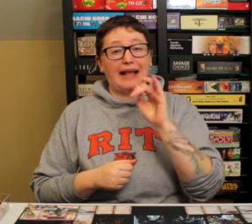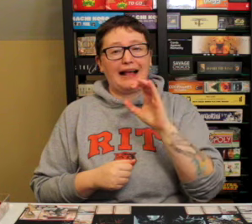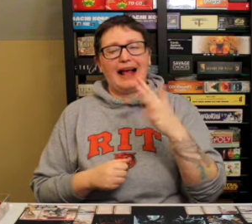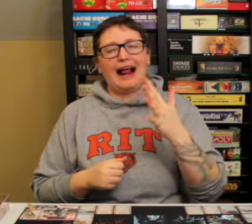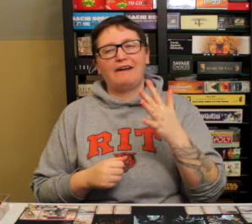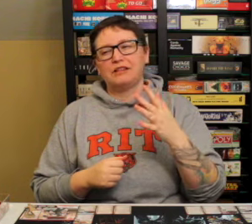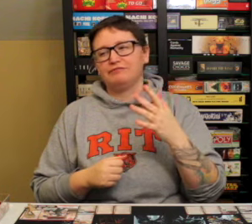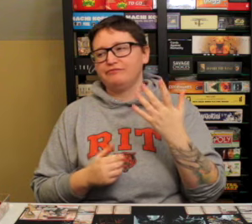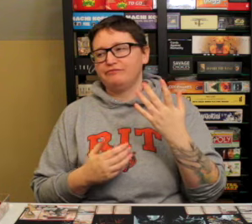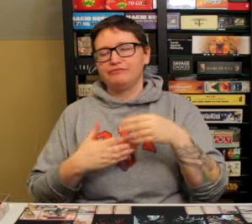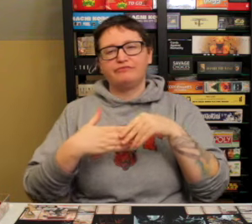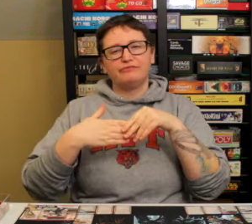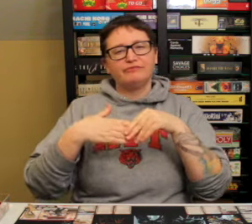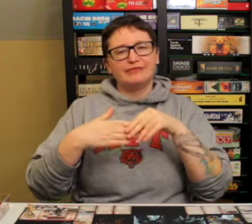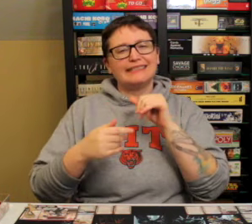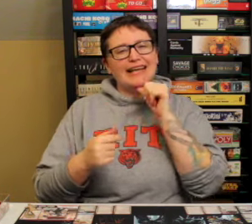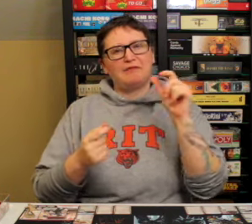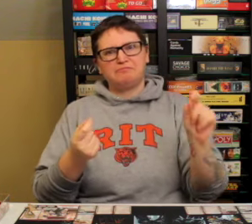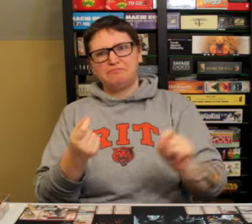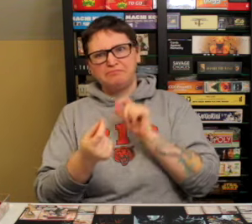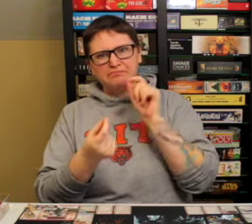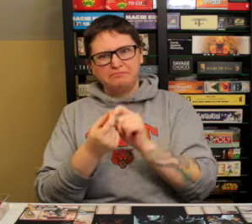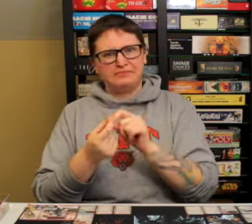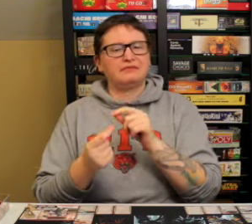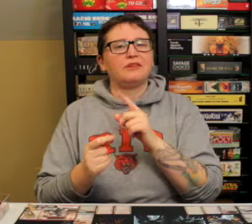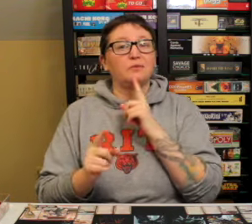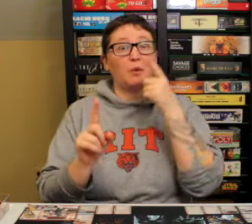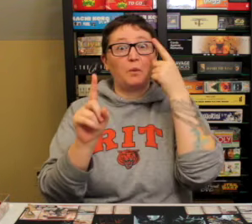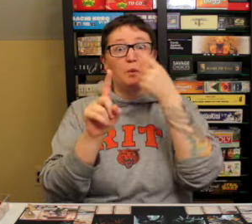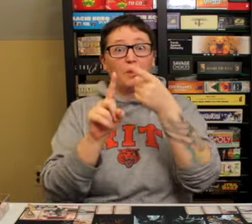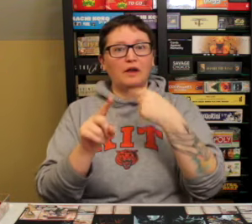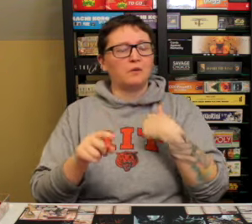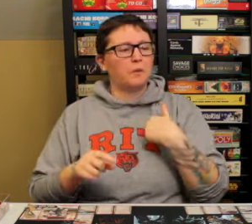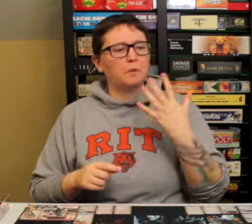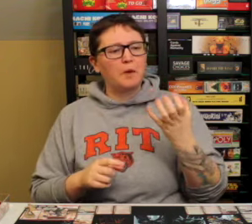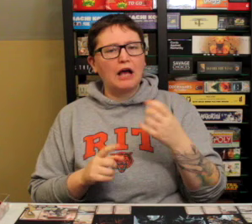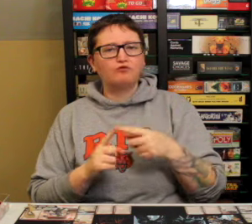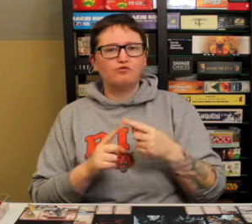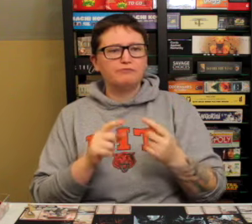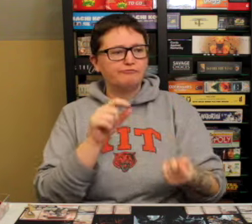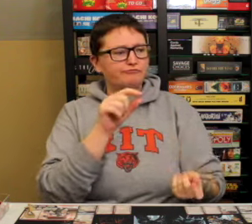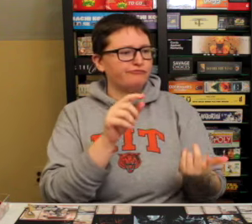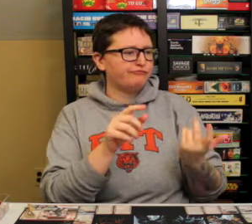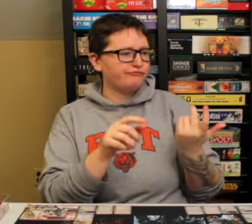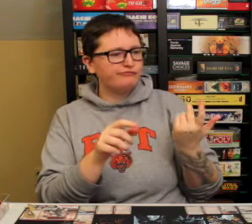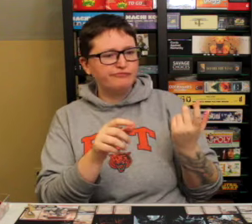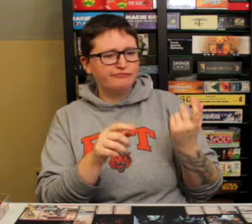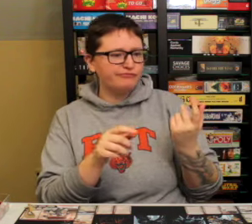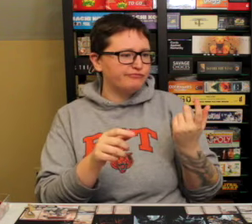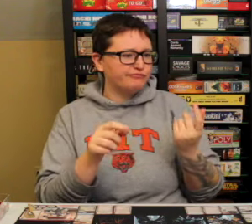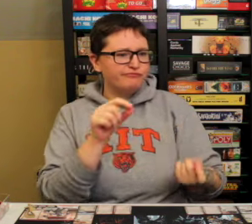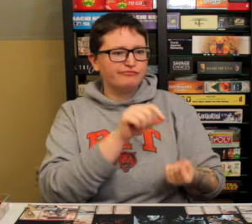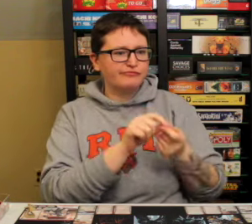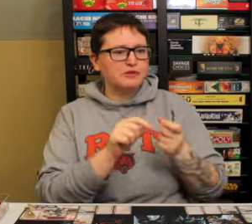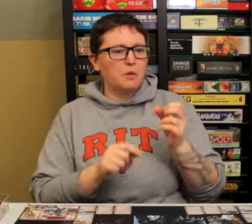Really the mechanics of that are a little bit more flexible they're not so rigid. The goal is more of...